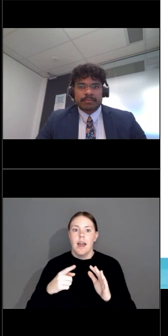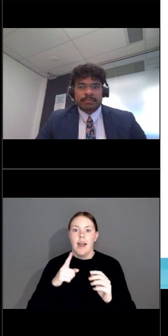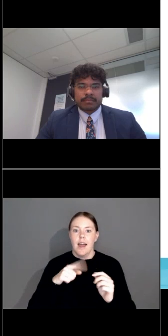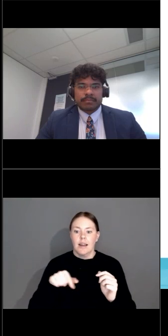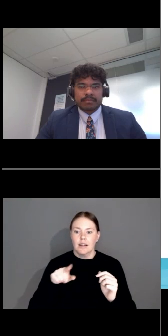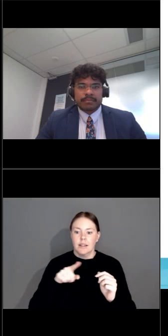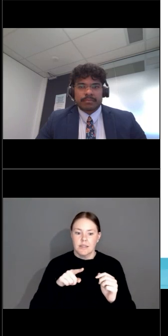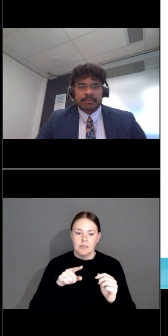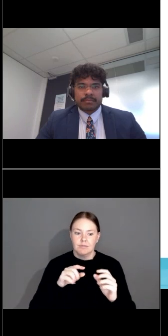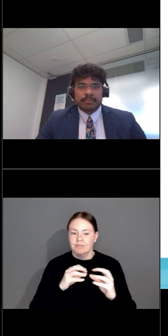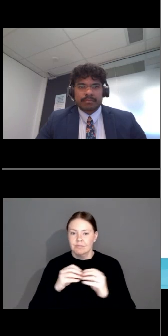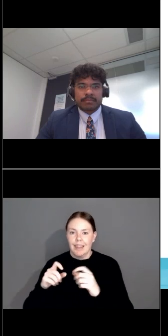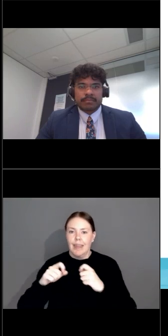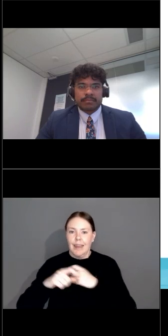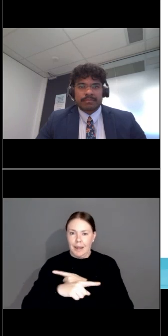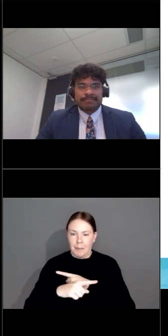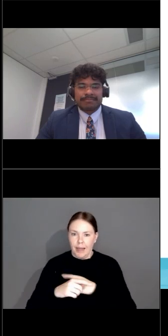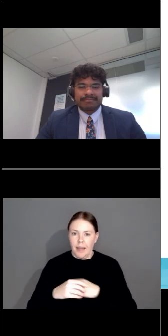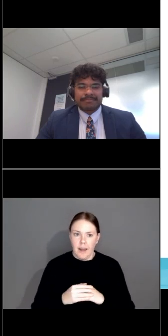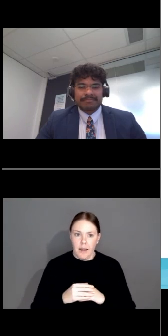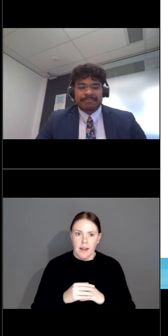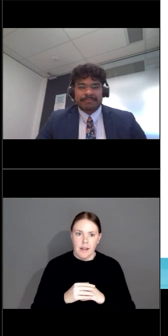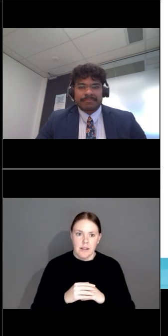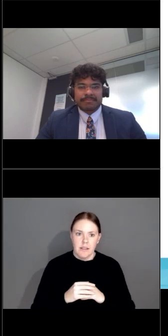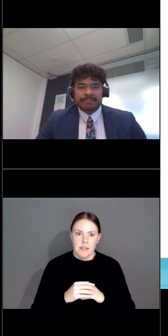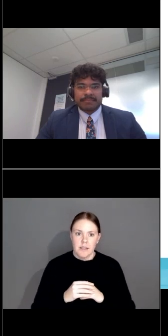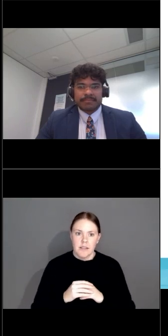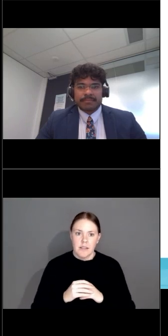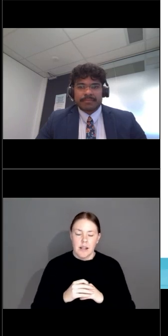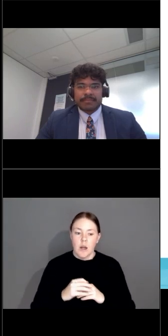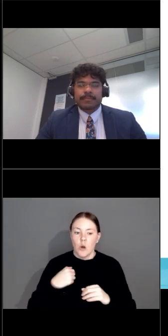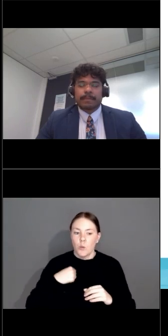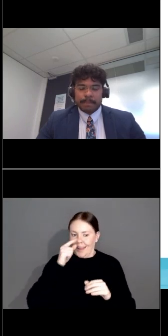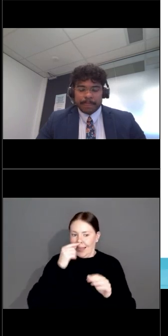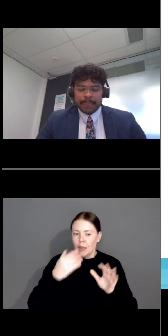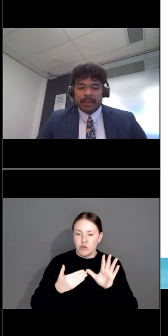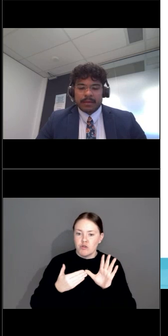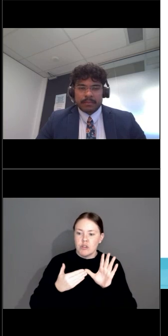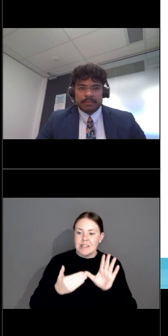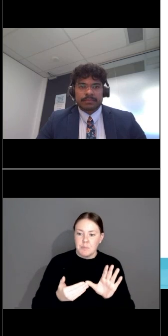email so email address um and we can respond to you back with that we also have a LinkedIn group